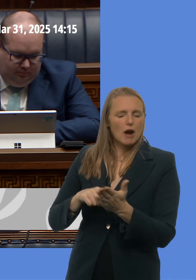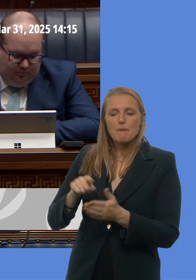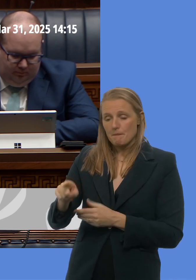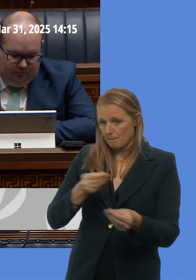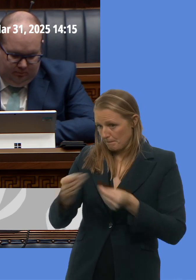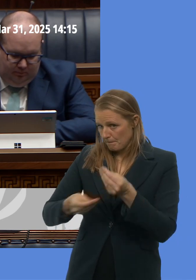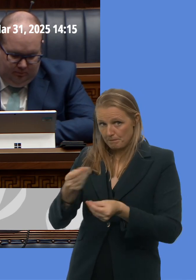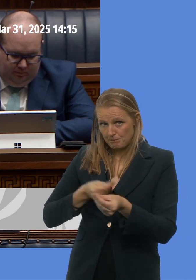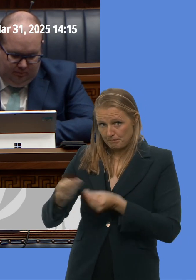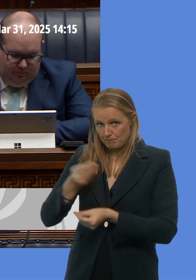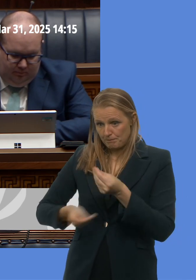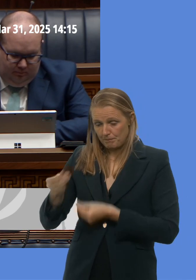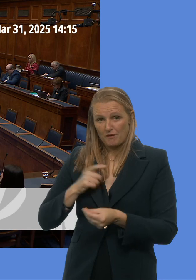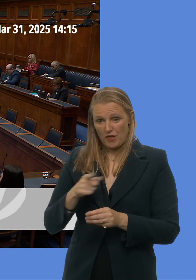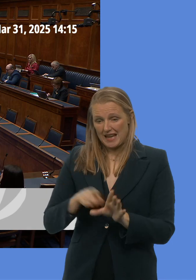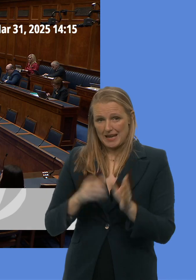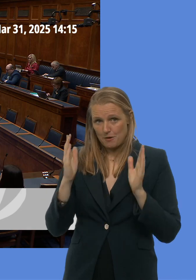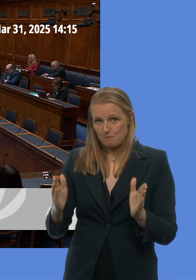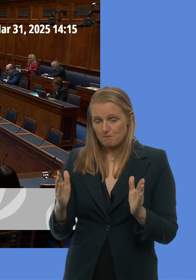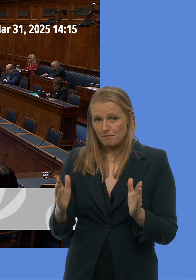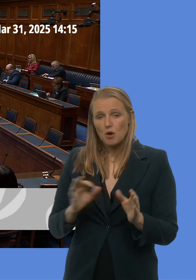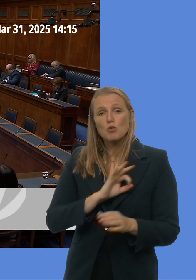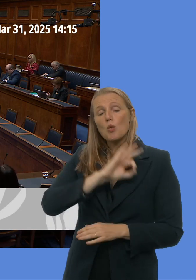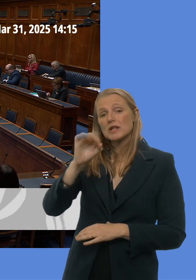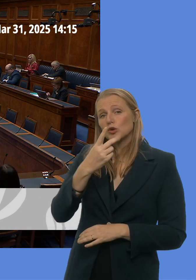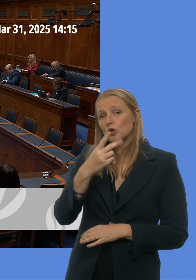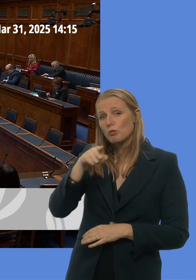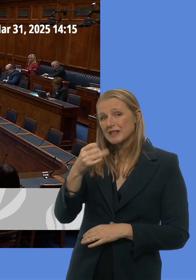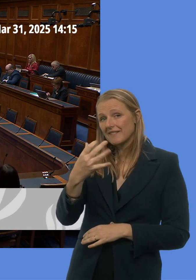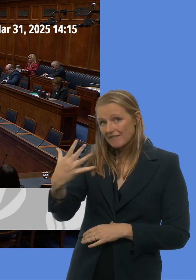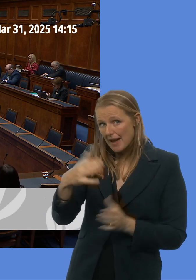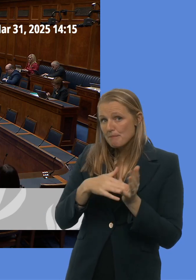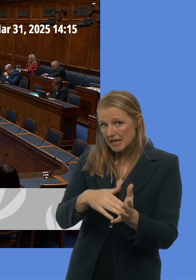26 year, requesting £2.75 million against an